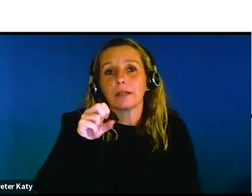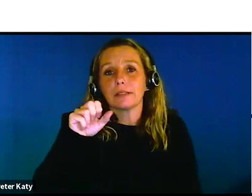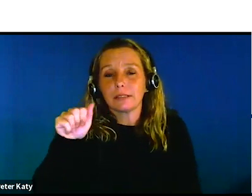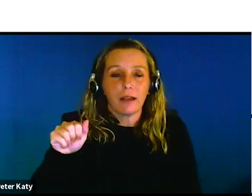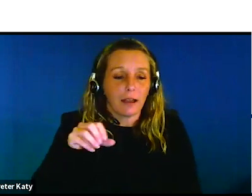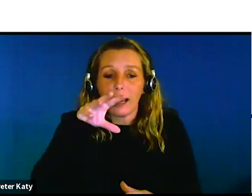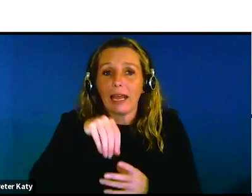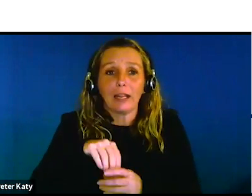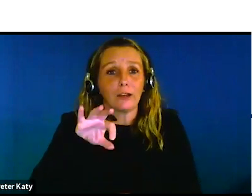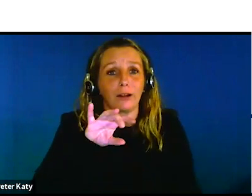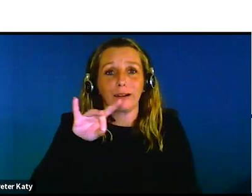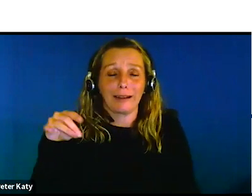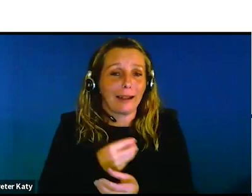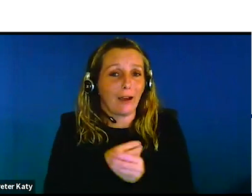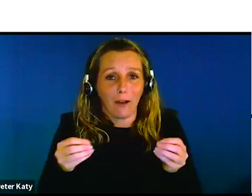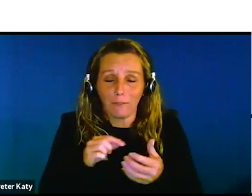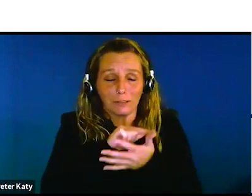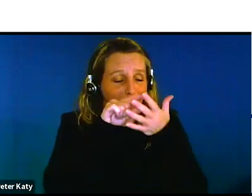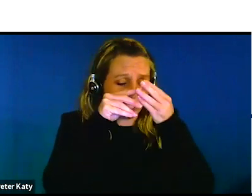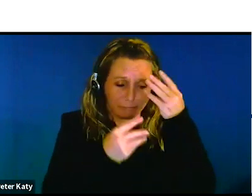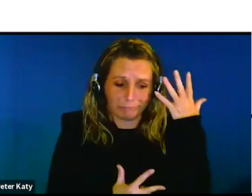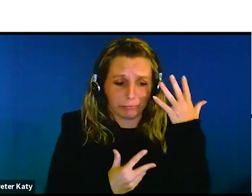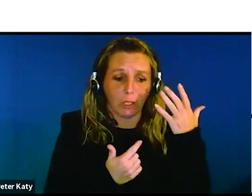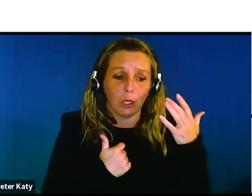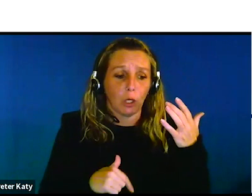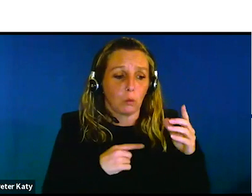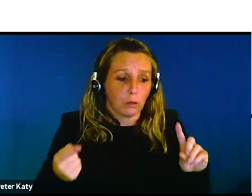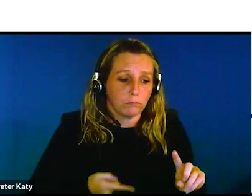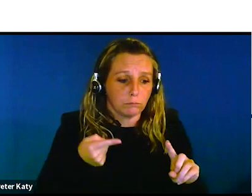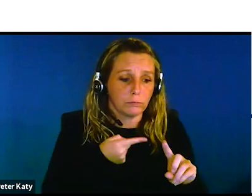And we're heading forward, supported by resources,